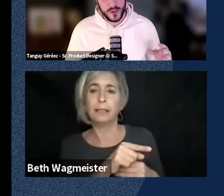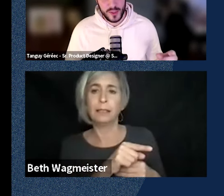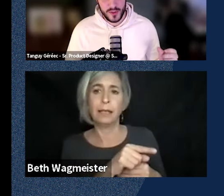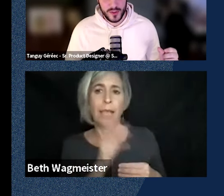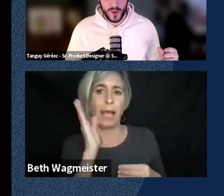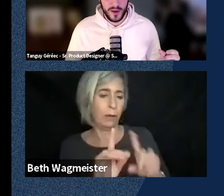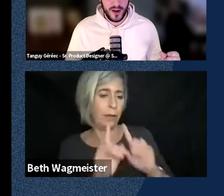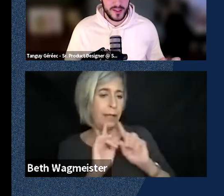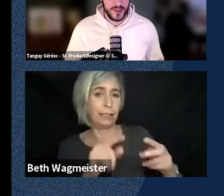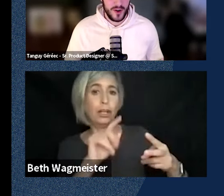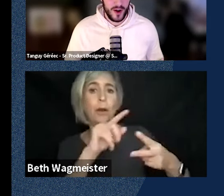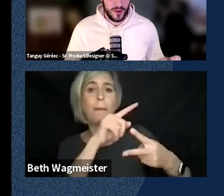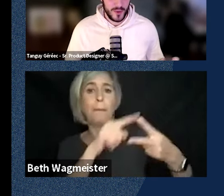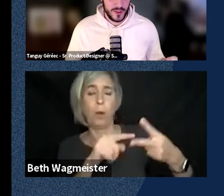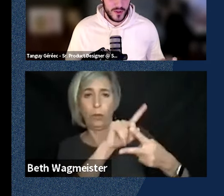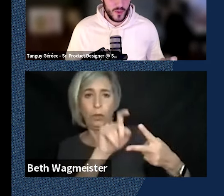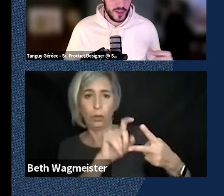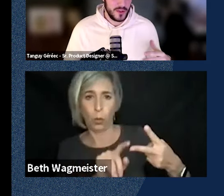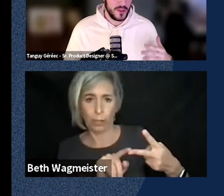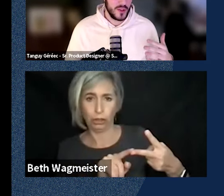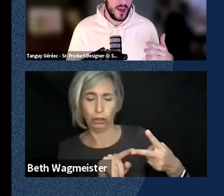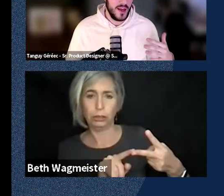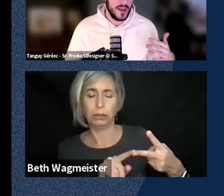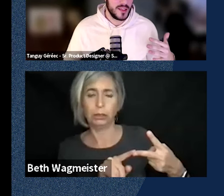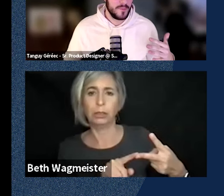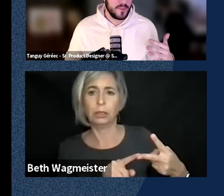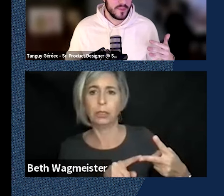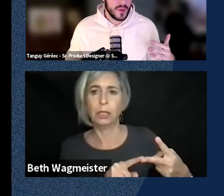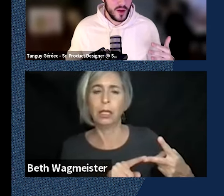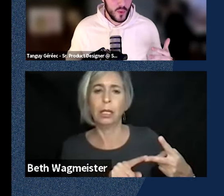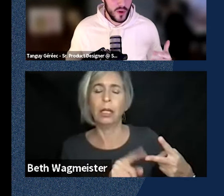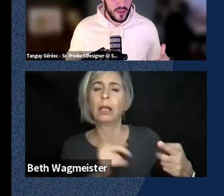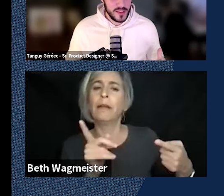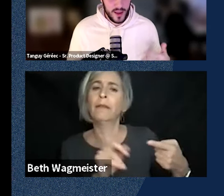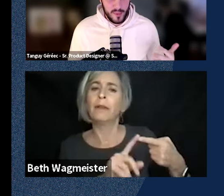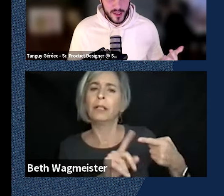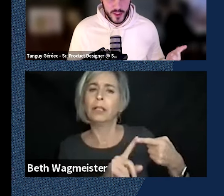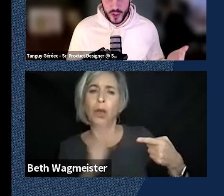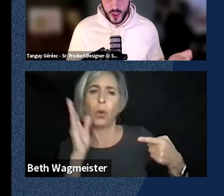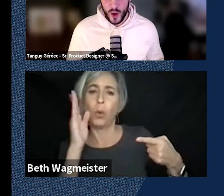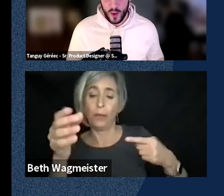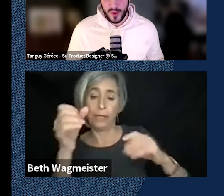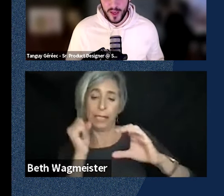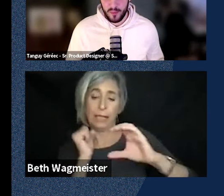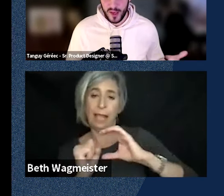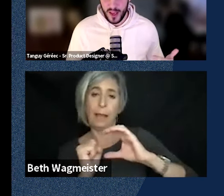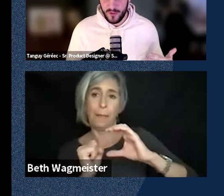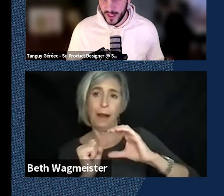questions in one, I saw in other questions, that is, will these landmarks show up in a